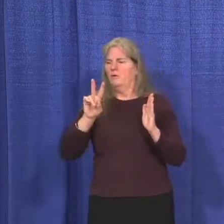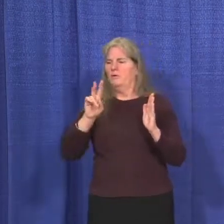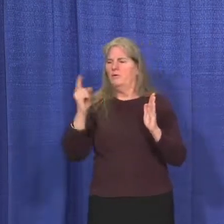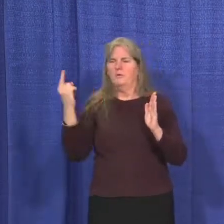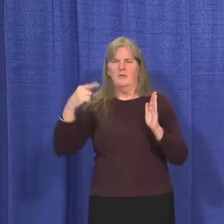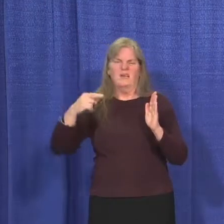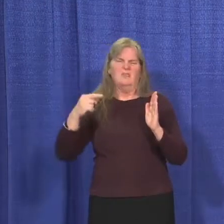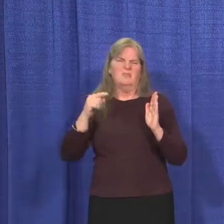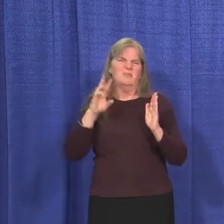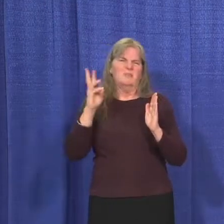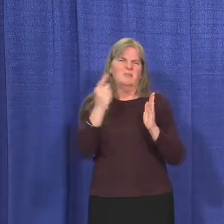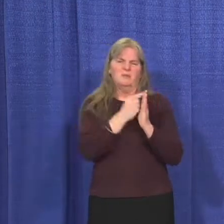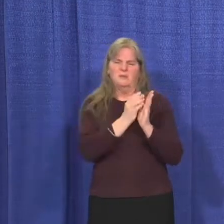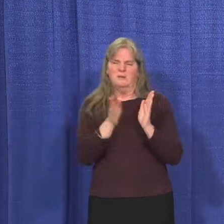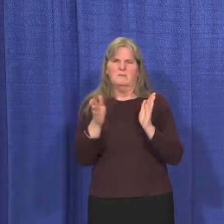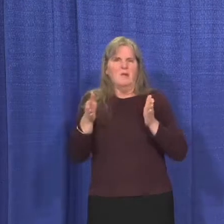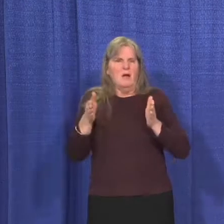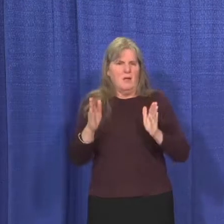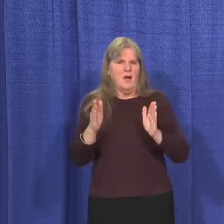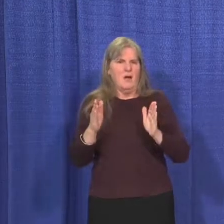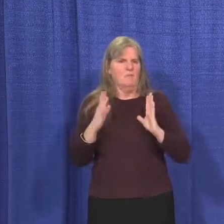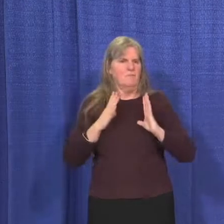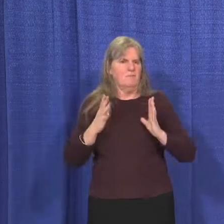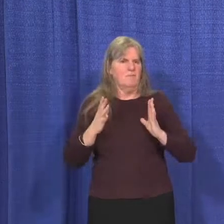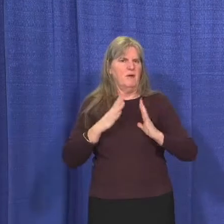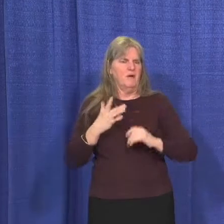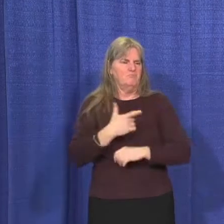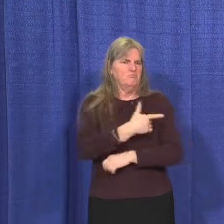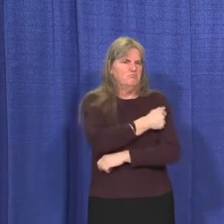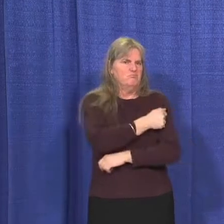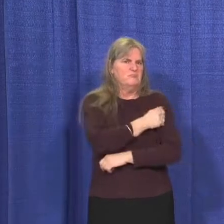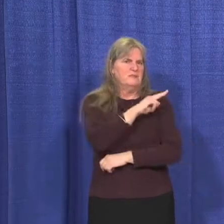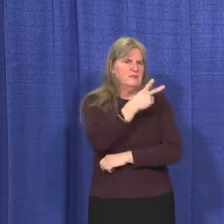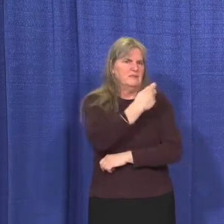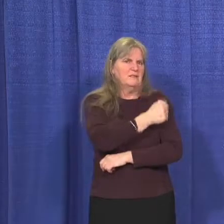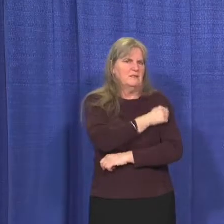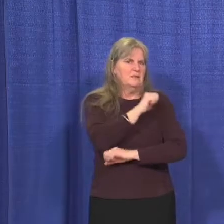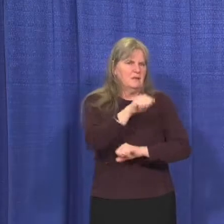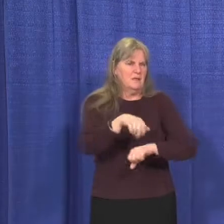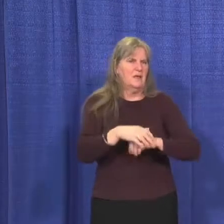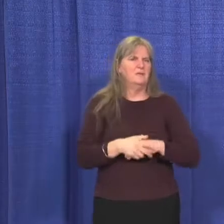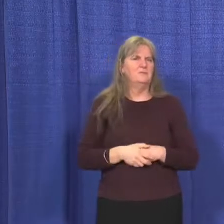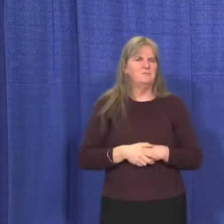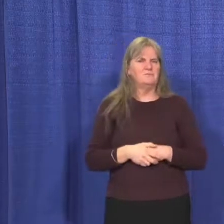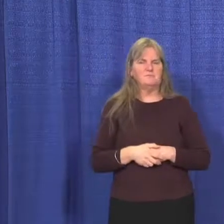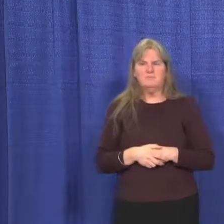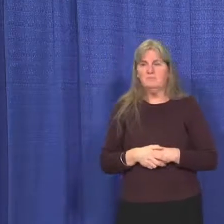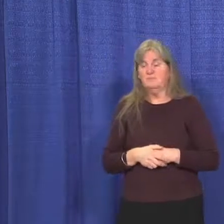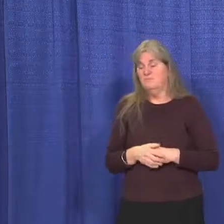weeks within our context. And as you know, and ACI confirmed today comfort with up